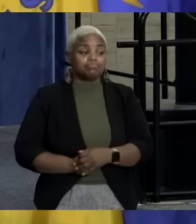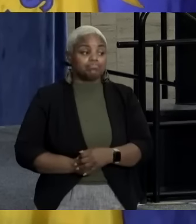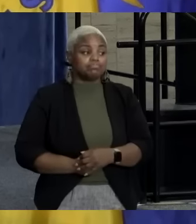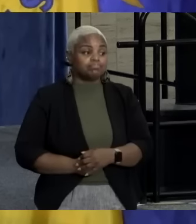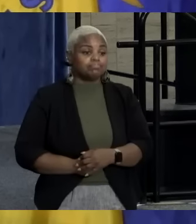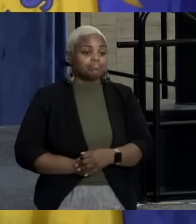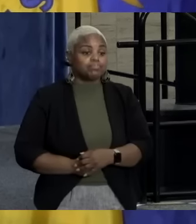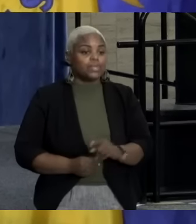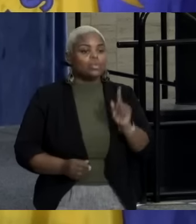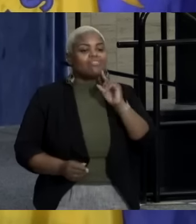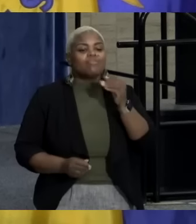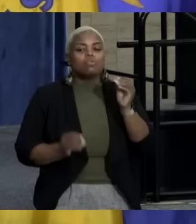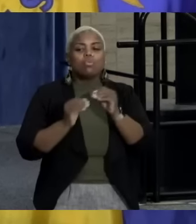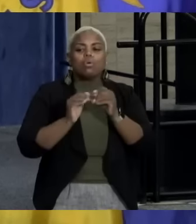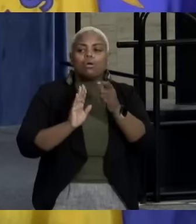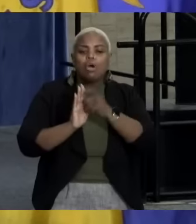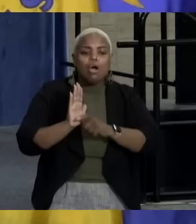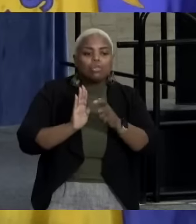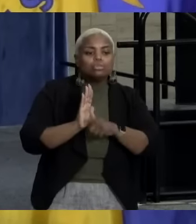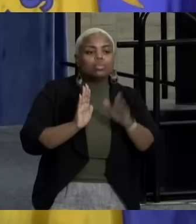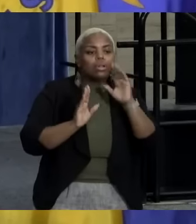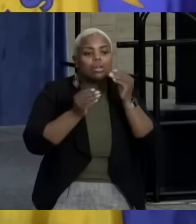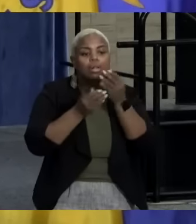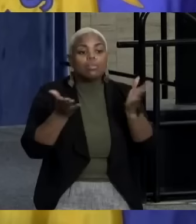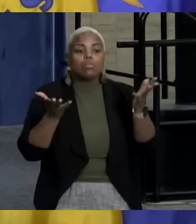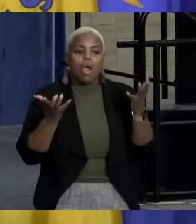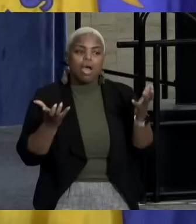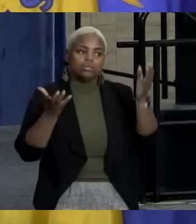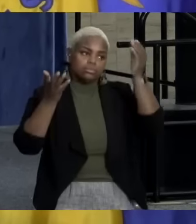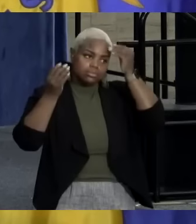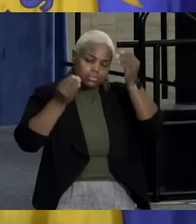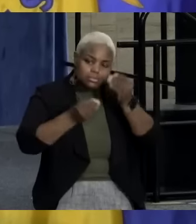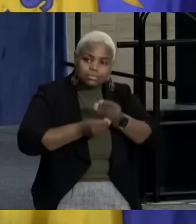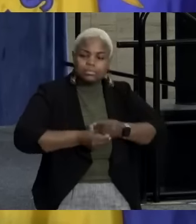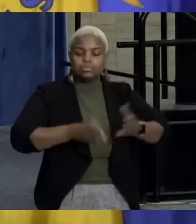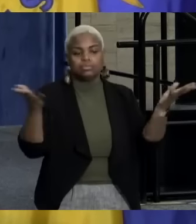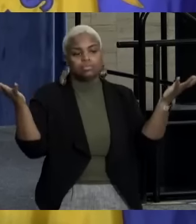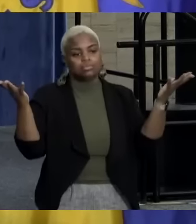pieces coming out. We want to get the word out there that there is a nuanced message here.